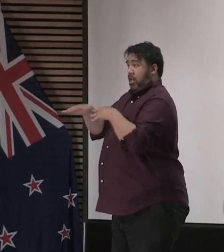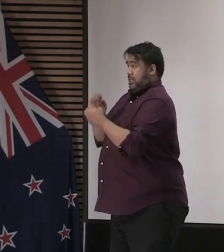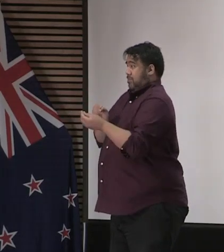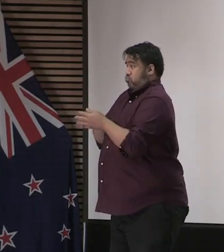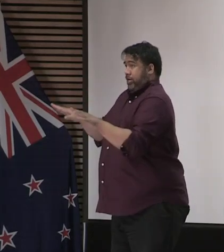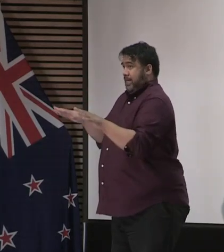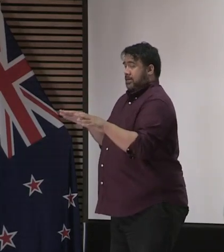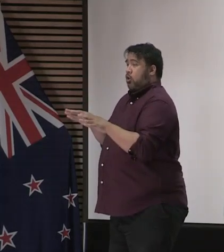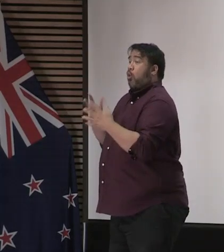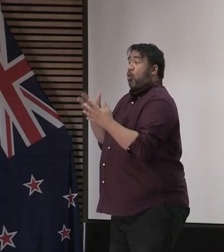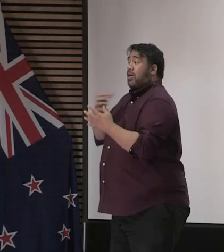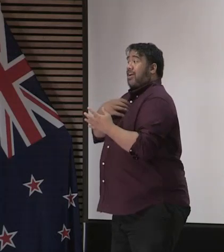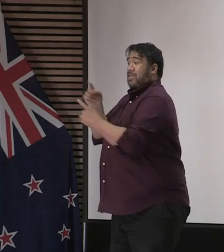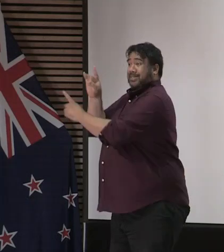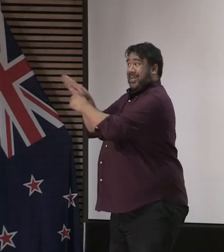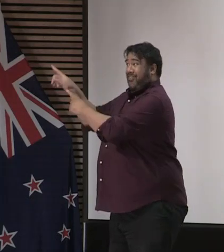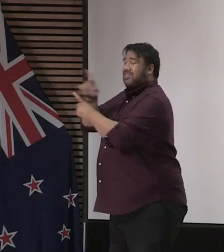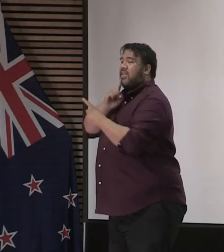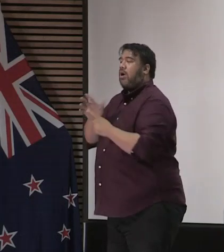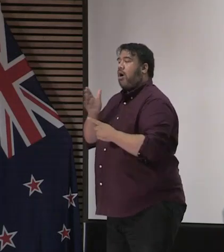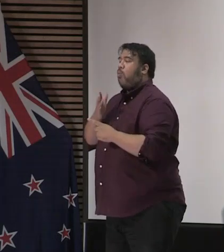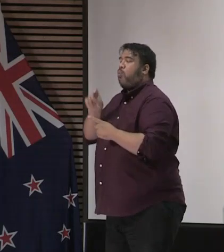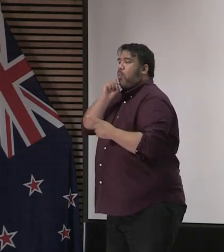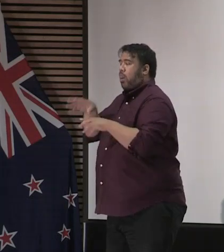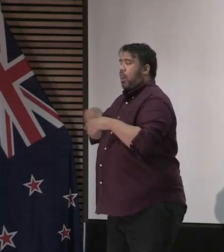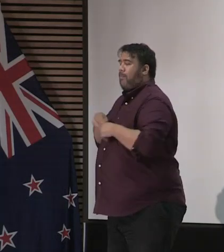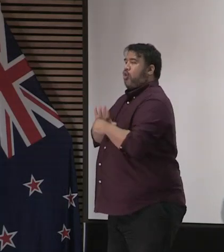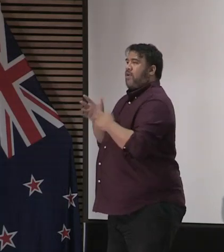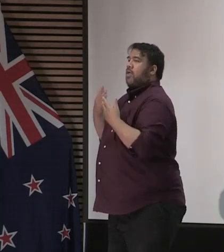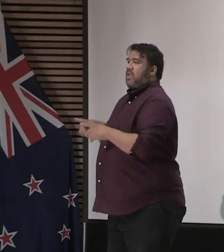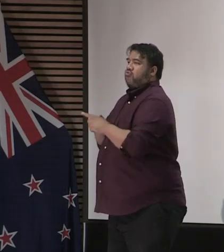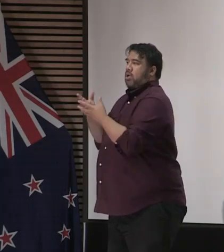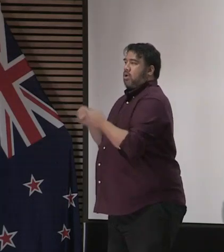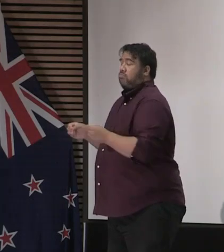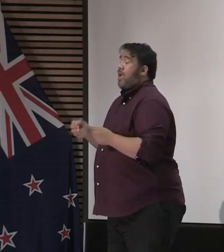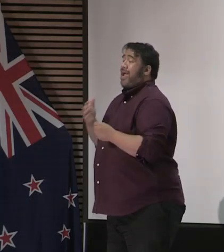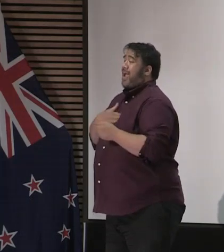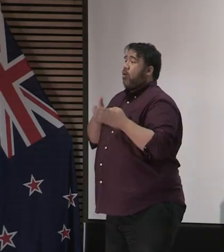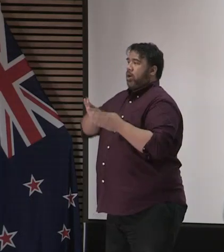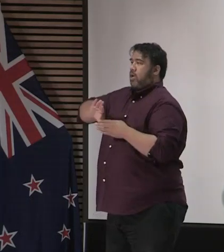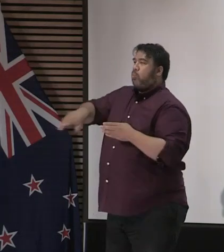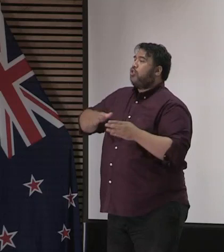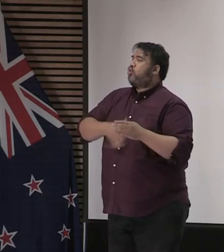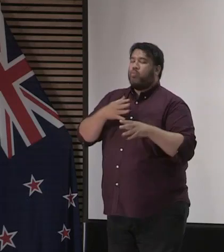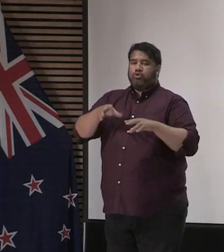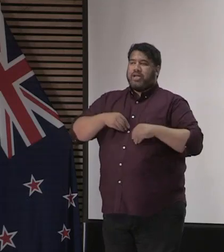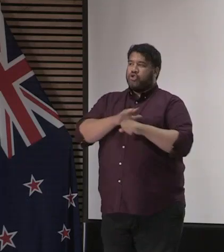choice, or have had that choice taken away, where they have moved into a manage-it